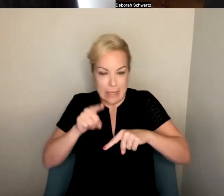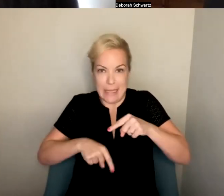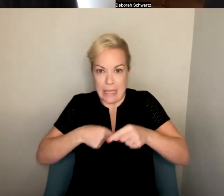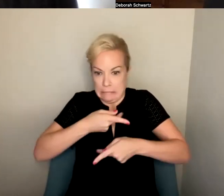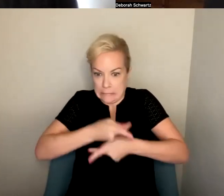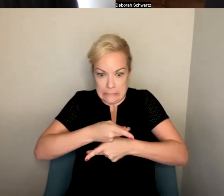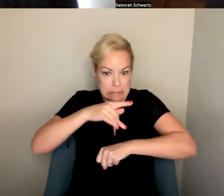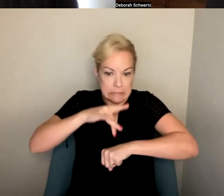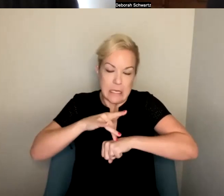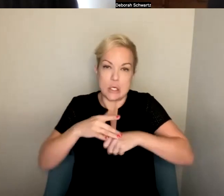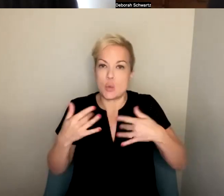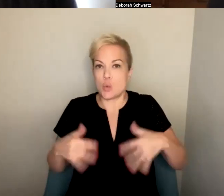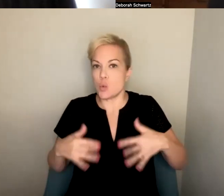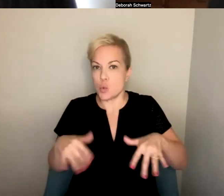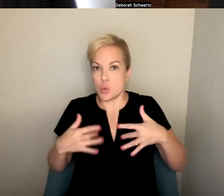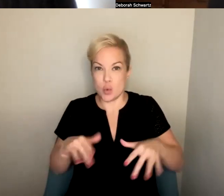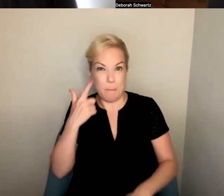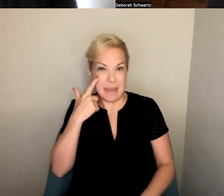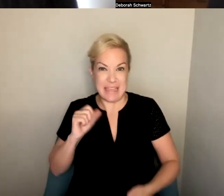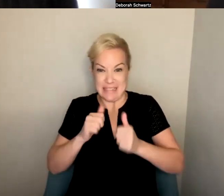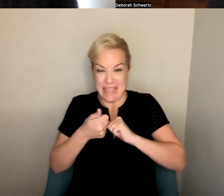be because of the different preservatives that were put on that are toxic to humans,